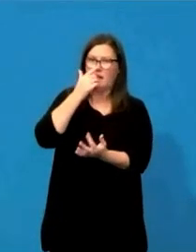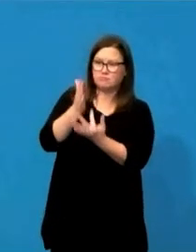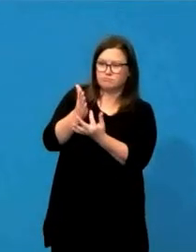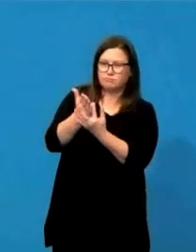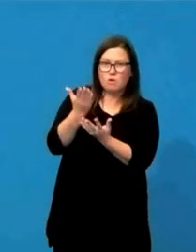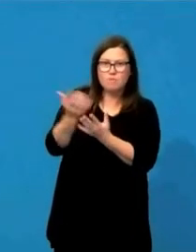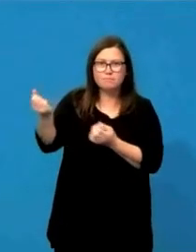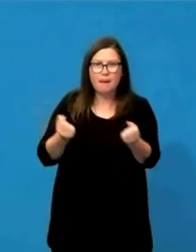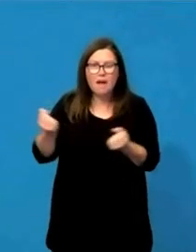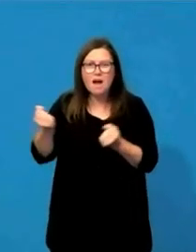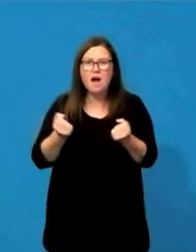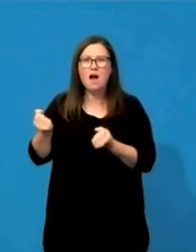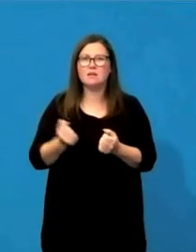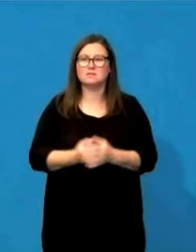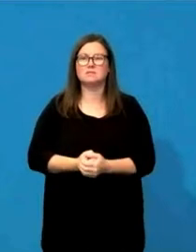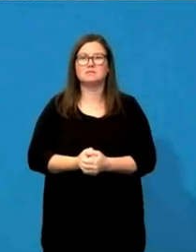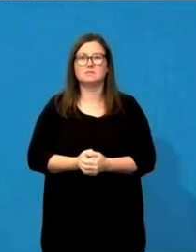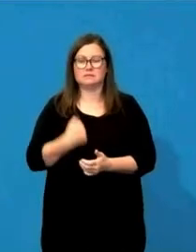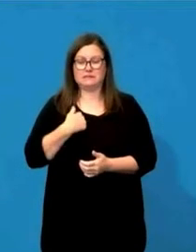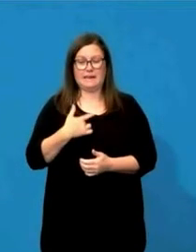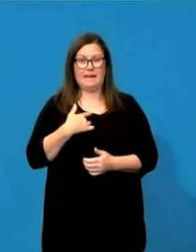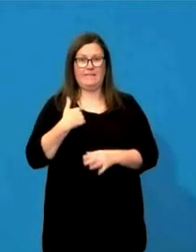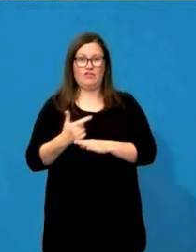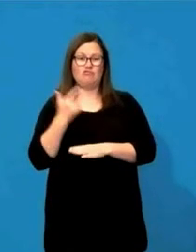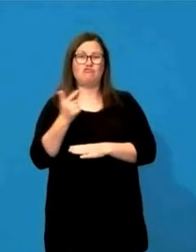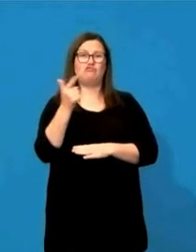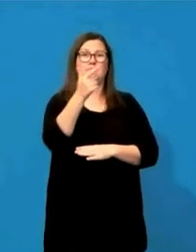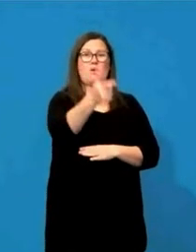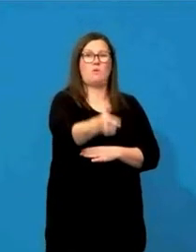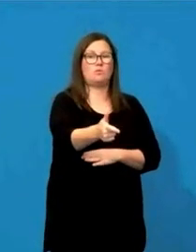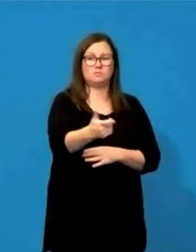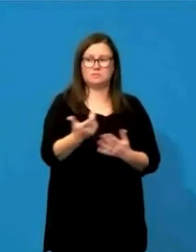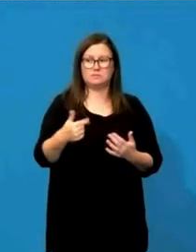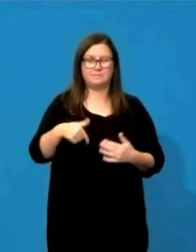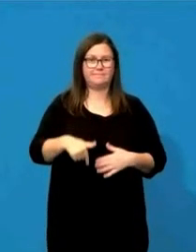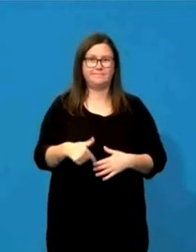So, yeah, living in a remote place, we just got limited services.